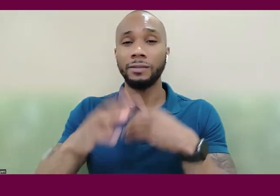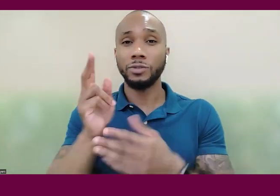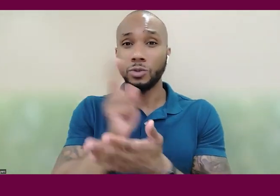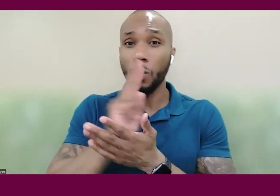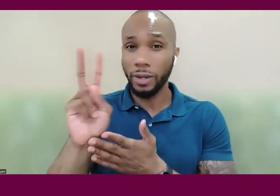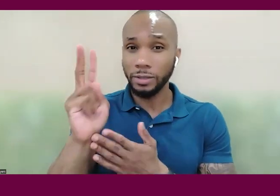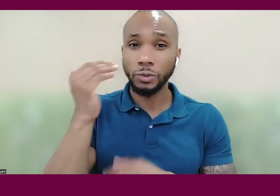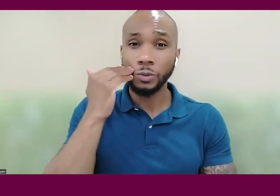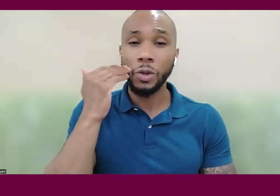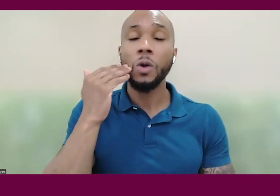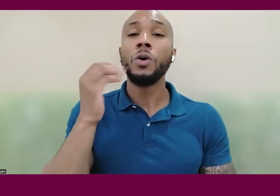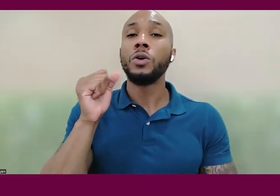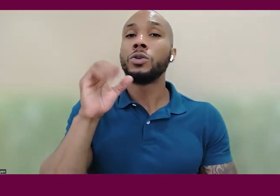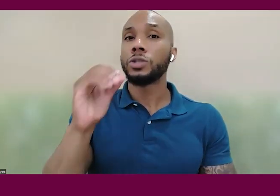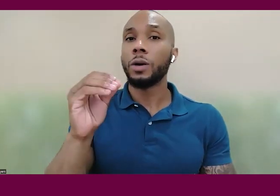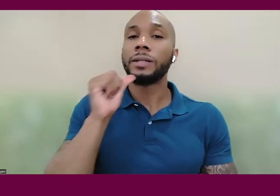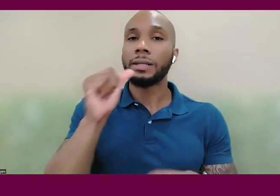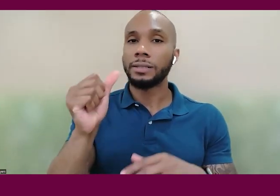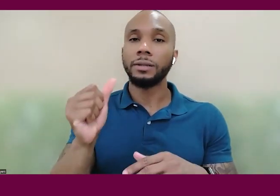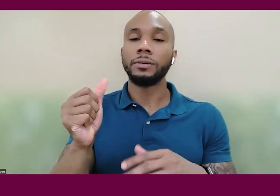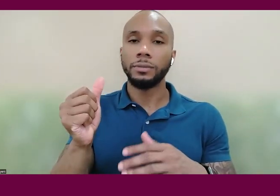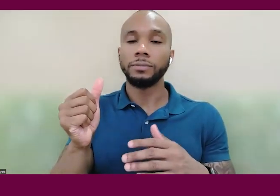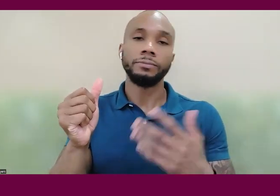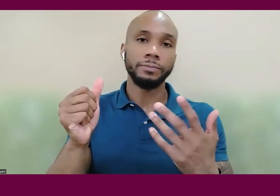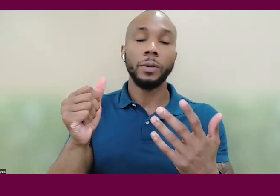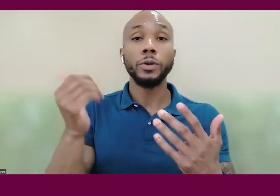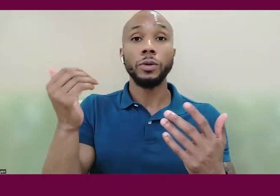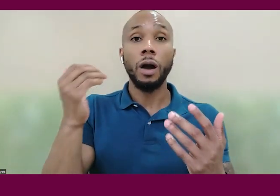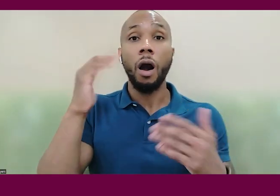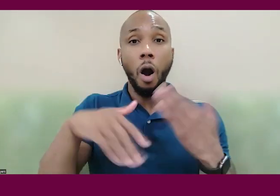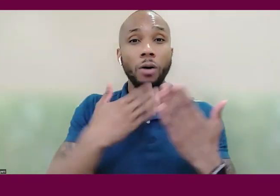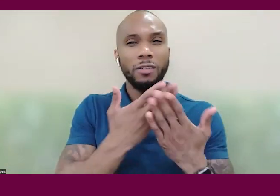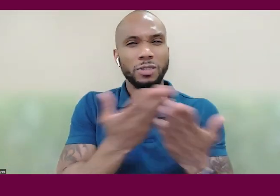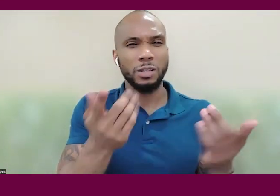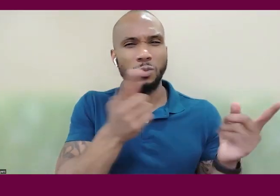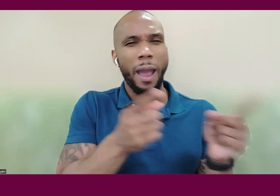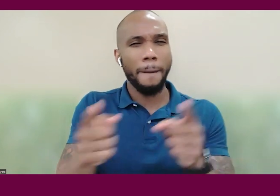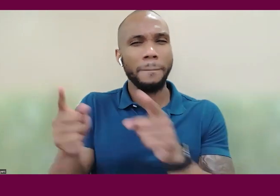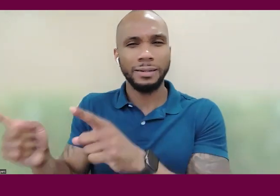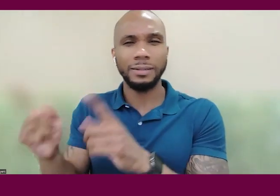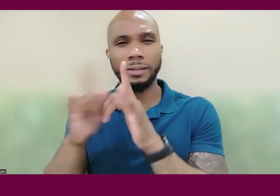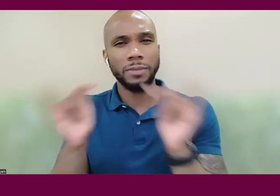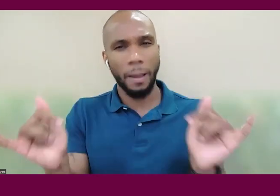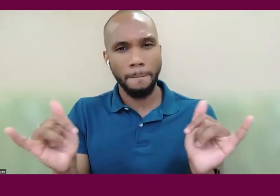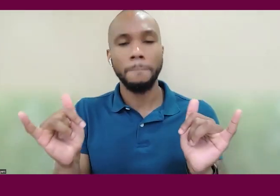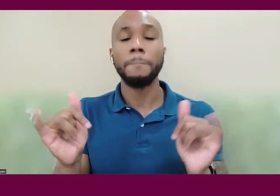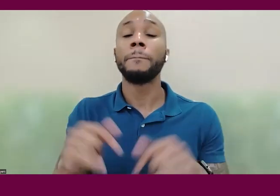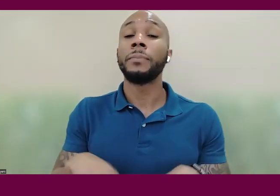So there's an overlap of all of those things.